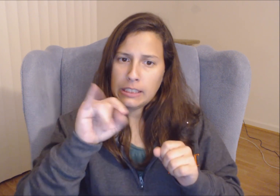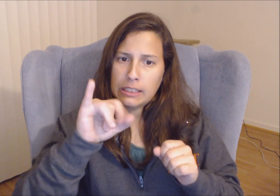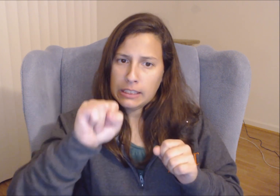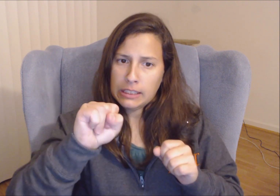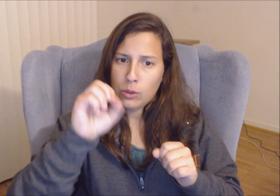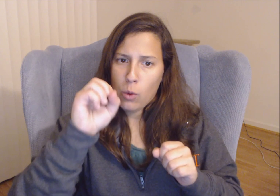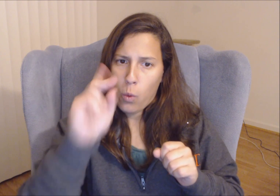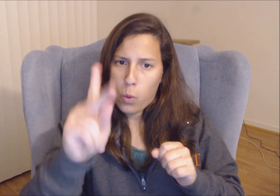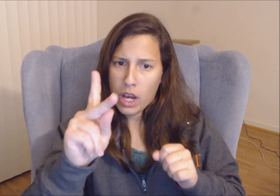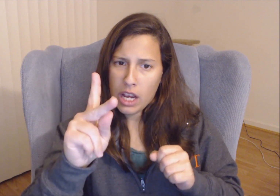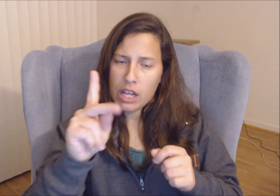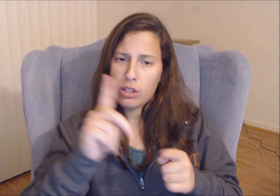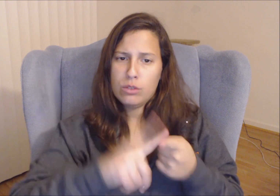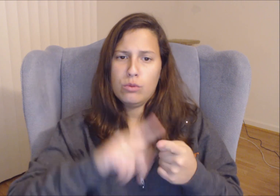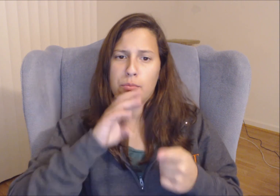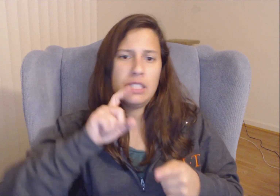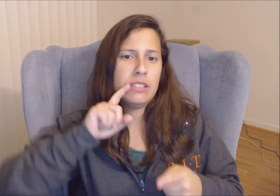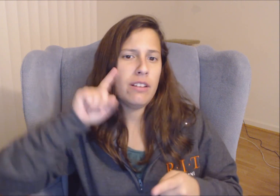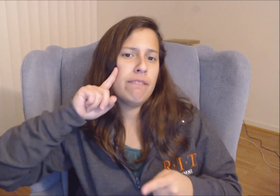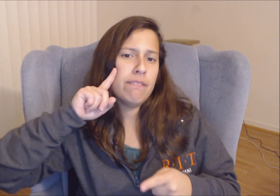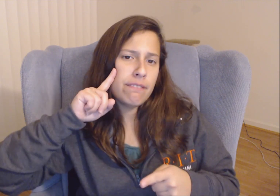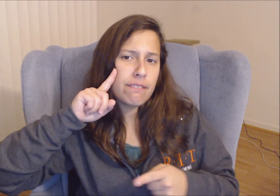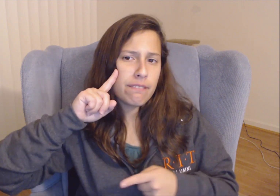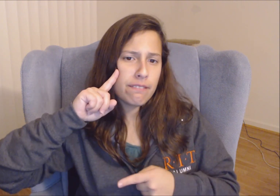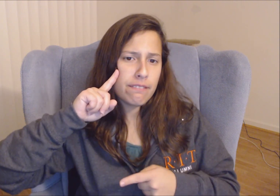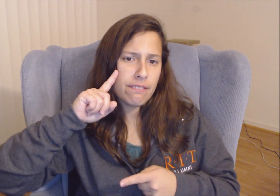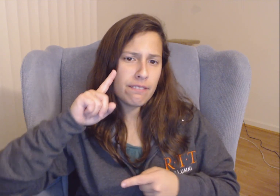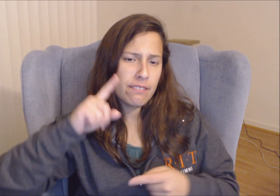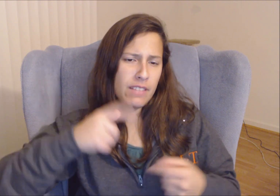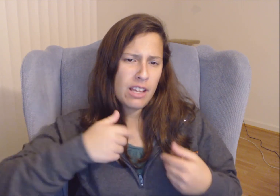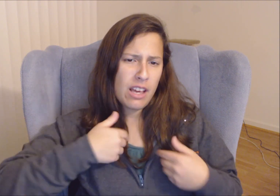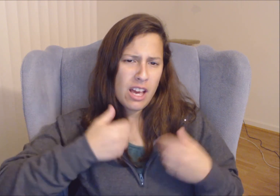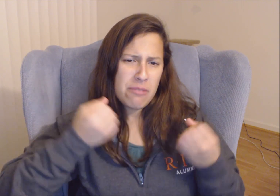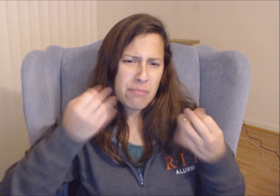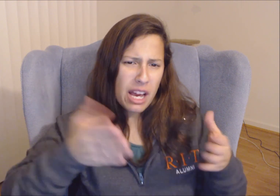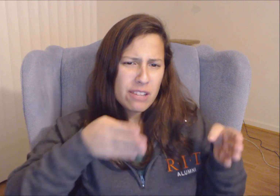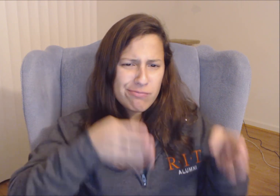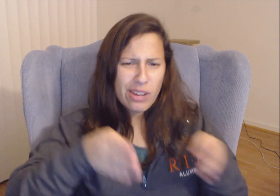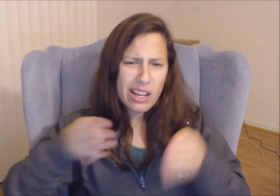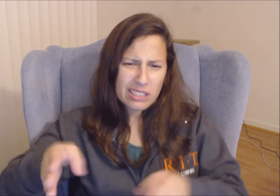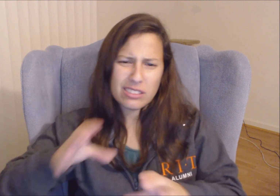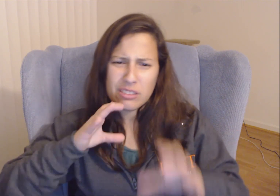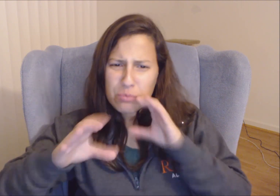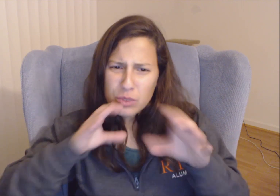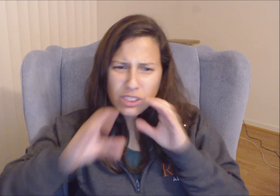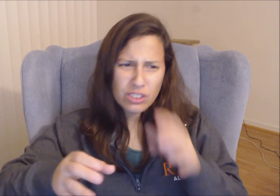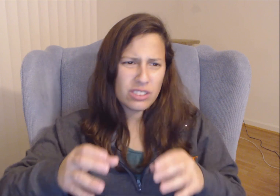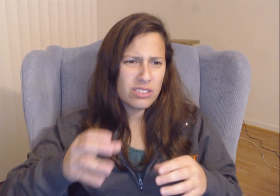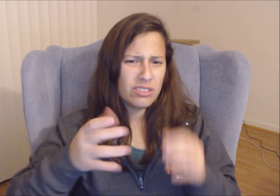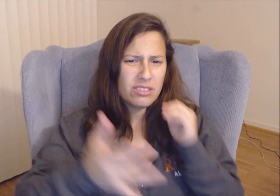Ad: It is ok to be deaf Have many different ways to use communication.